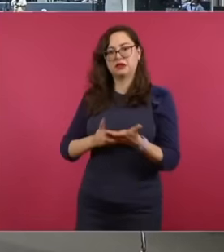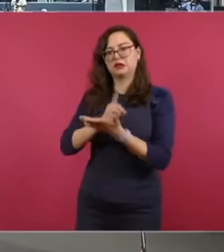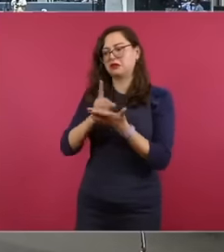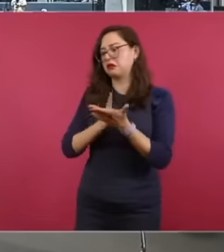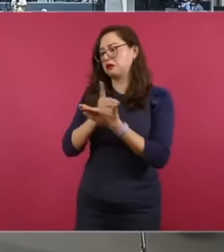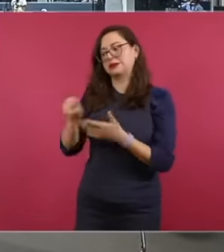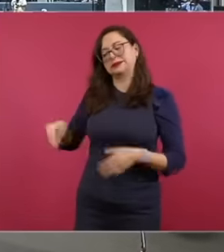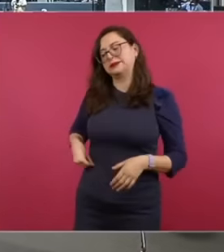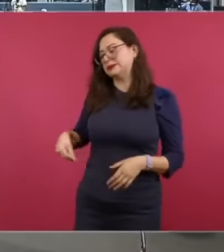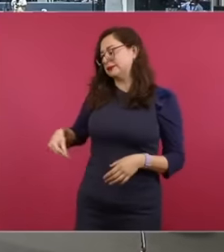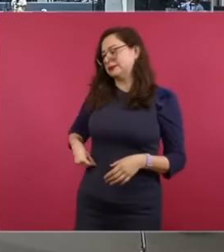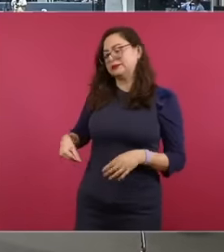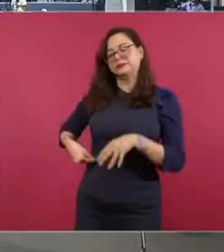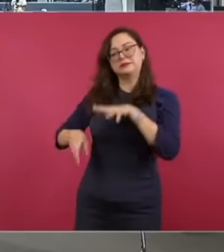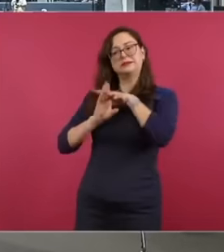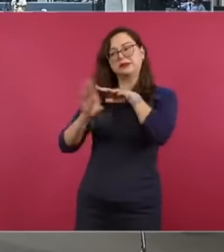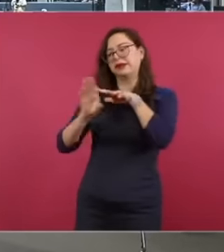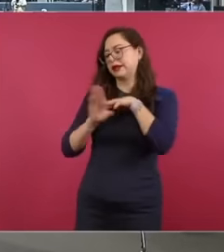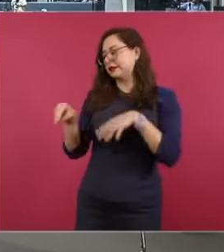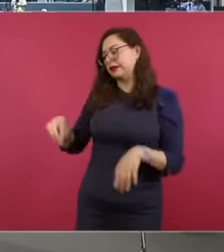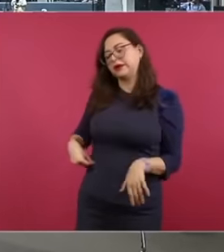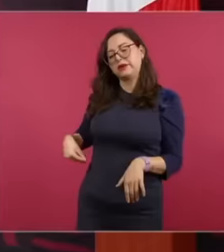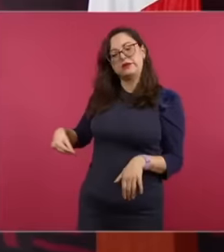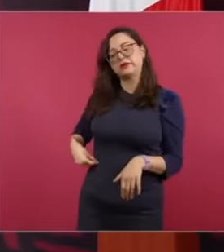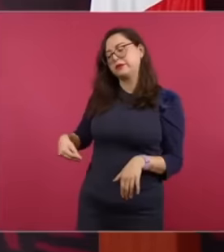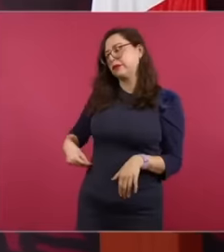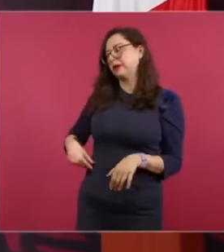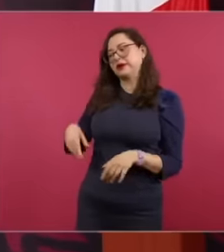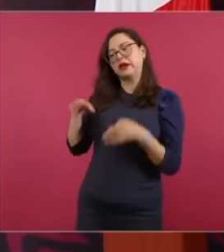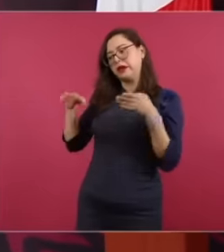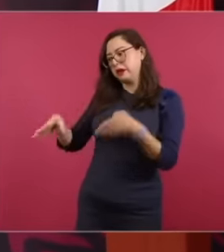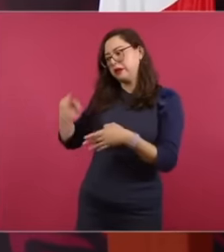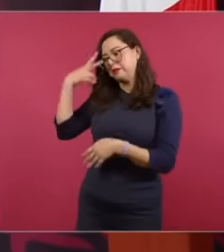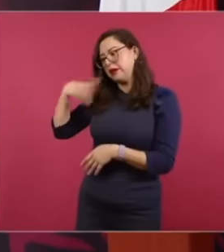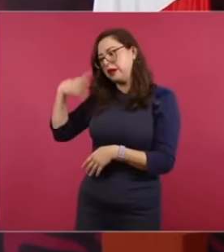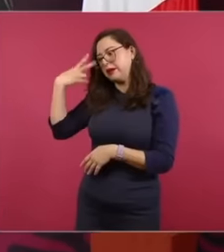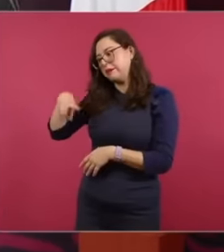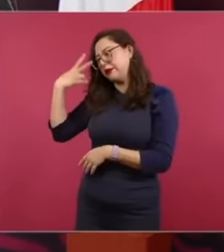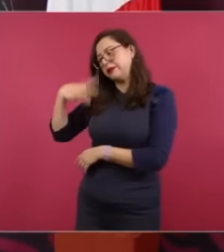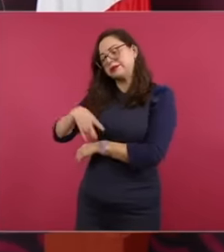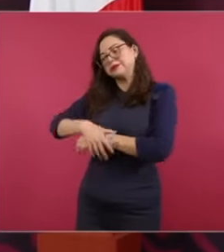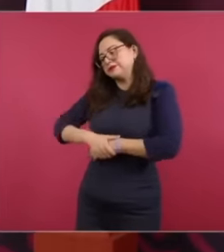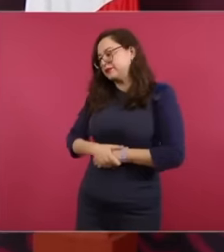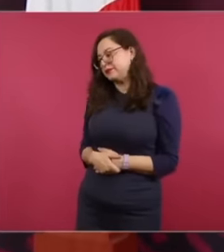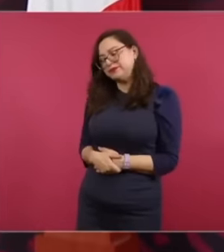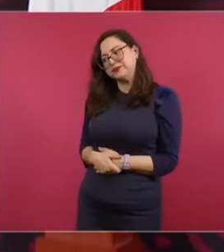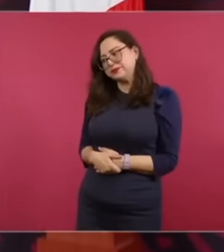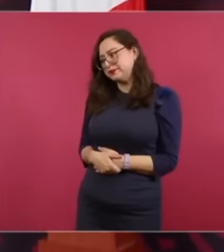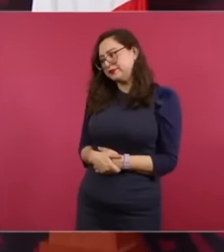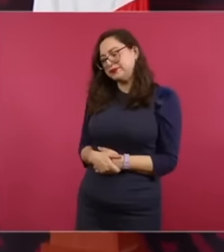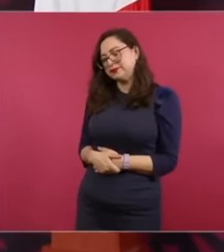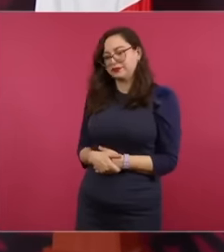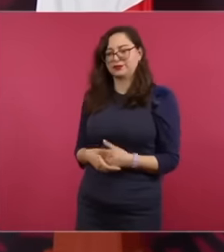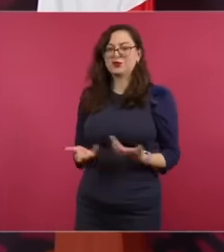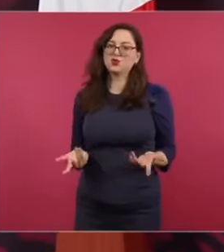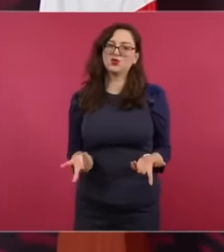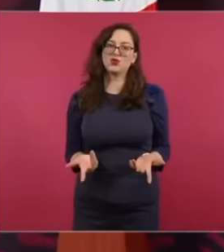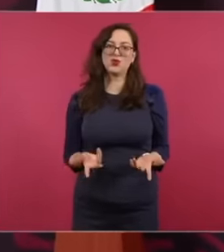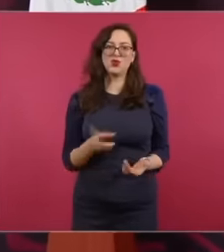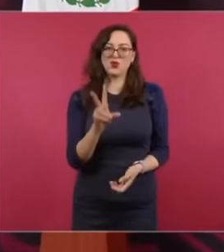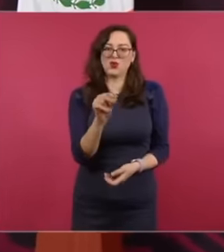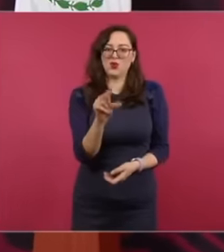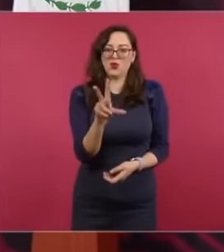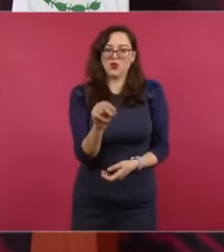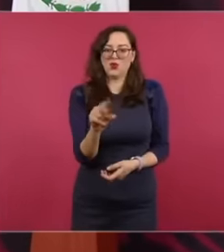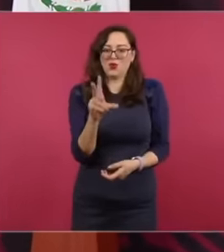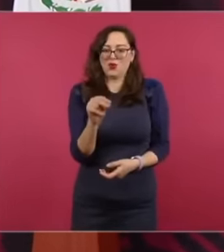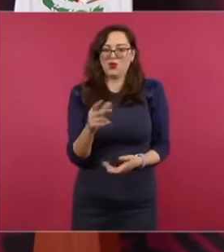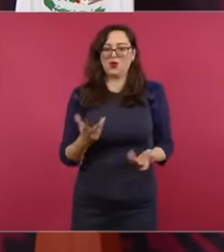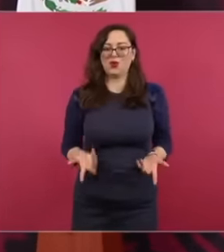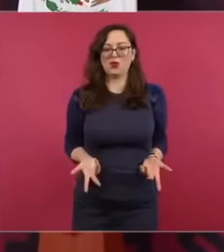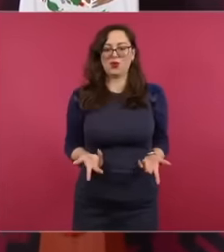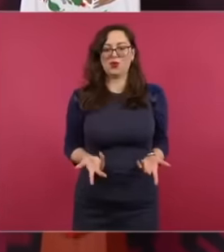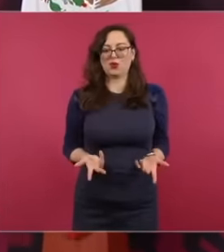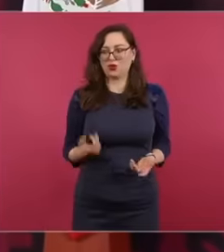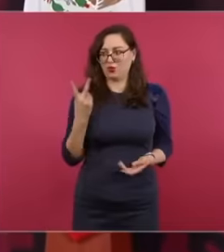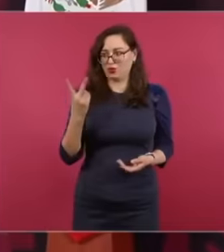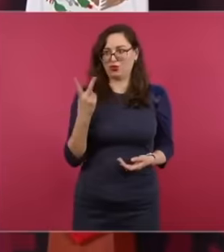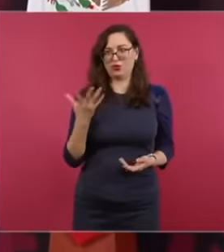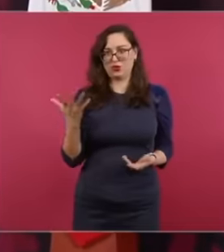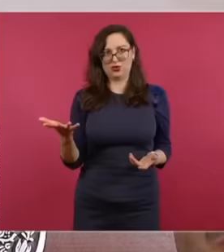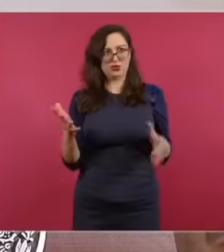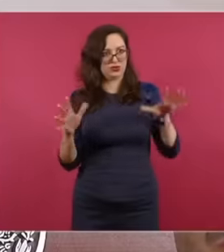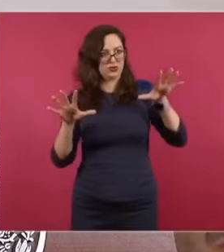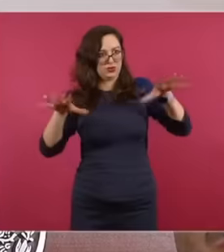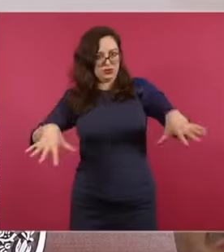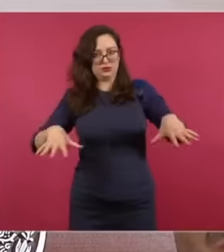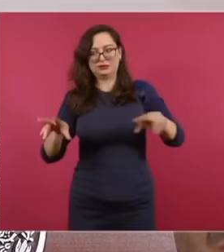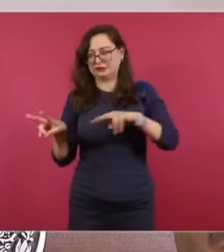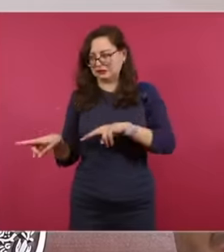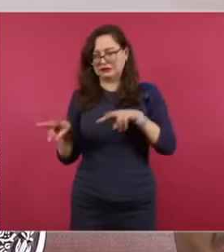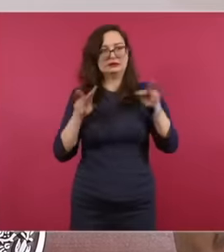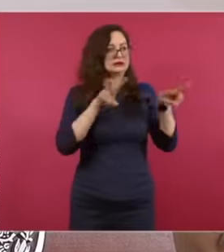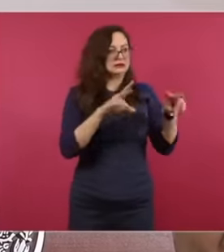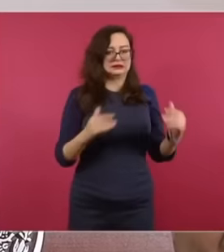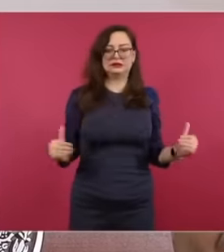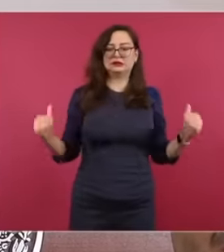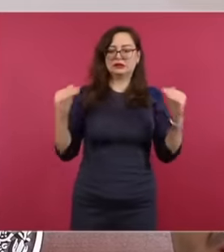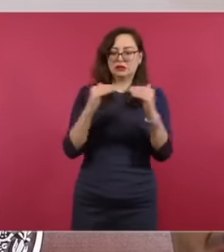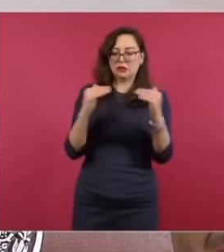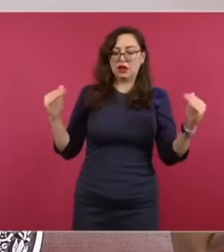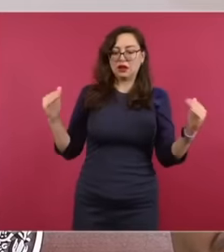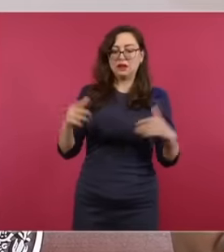migration. It is like seeing nothing more than La Viga in the other's eye, not the